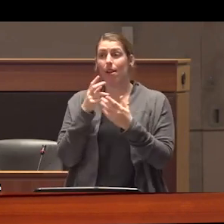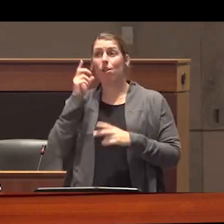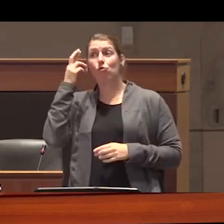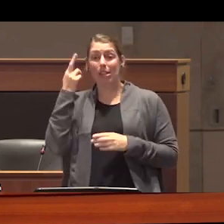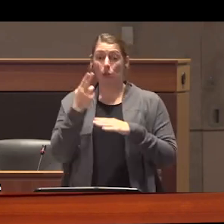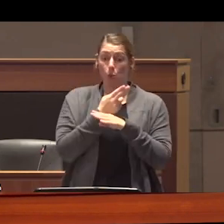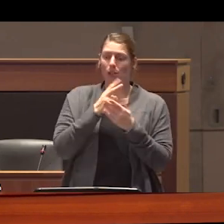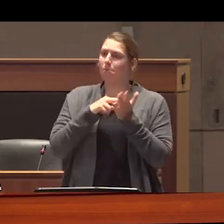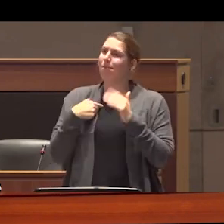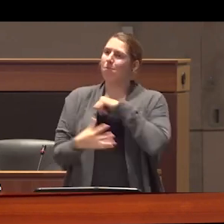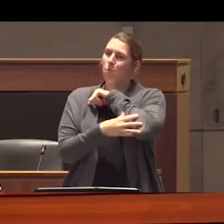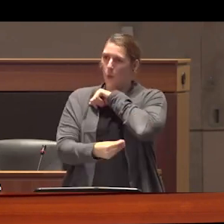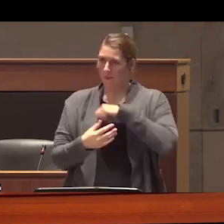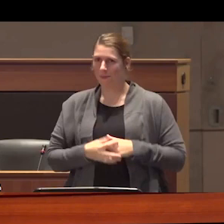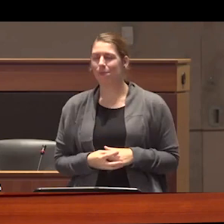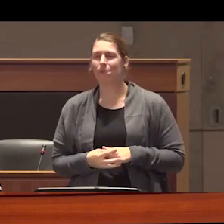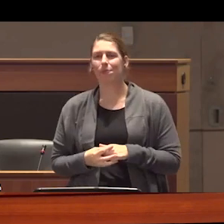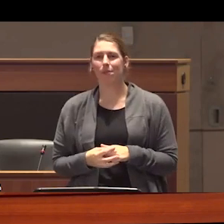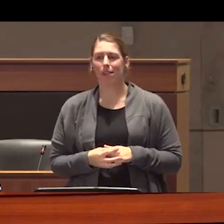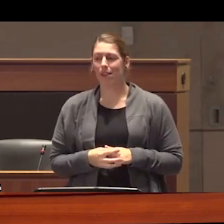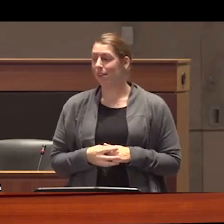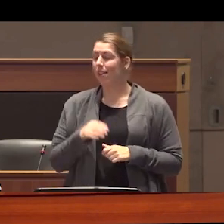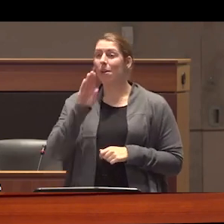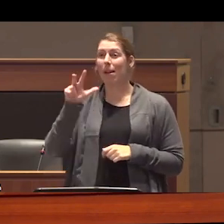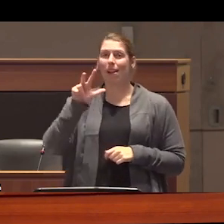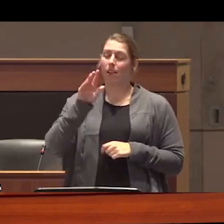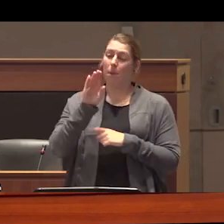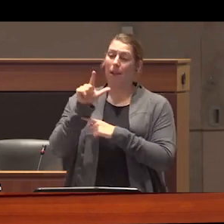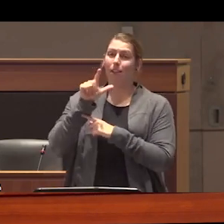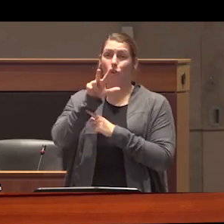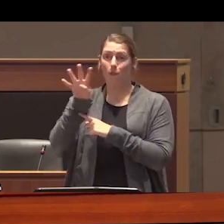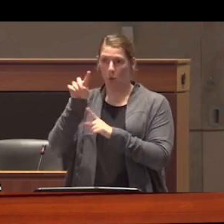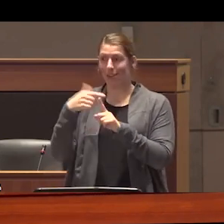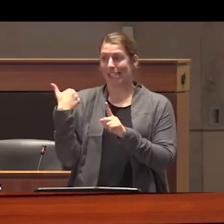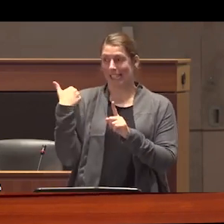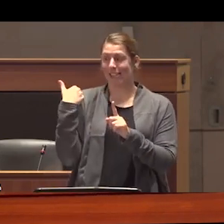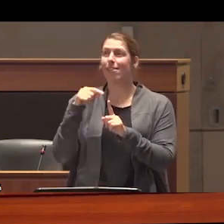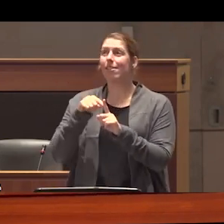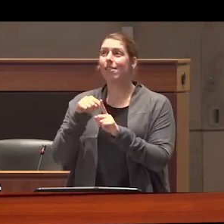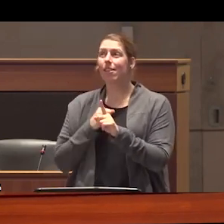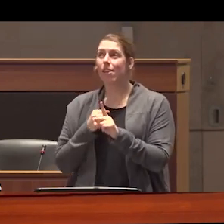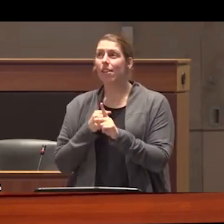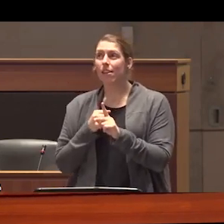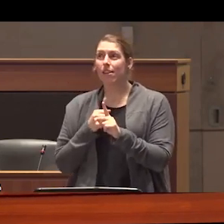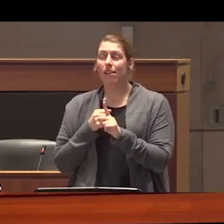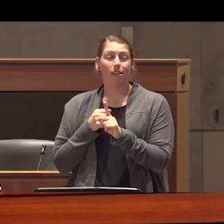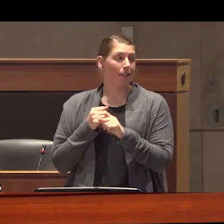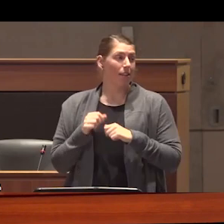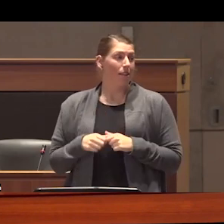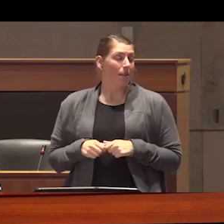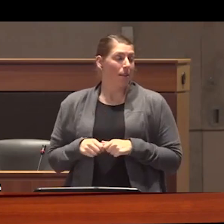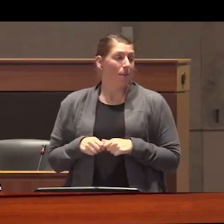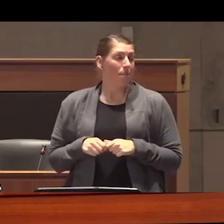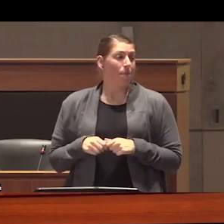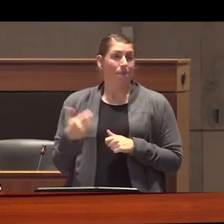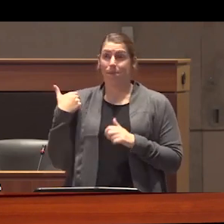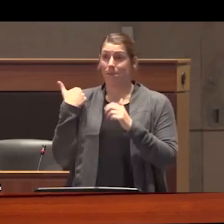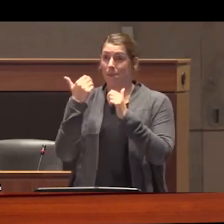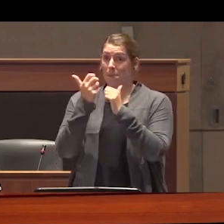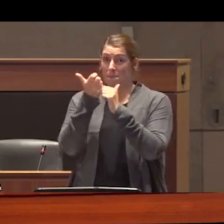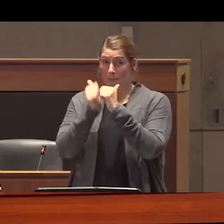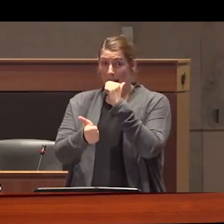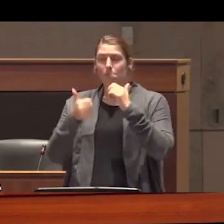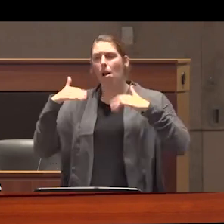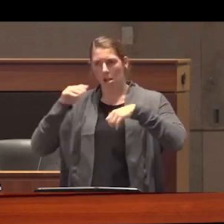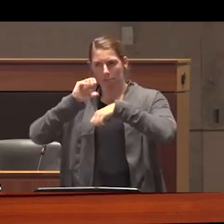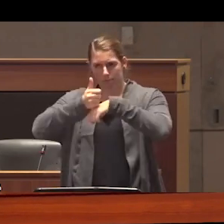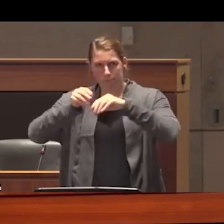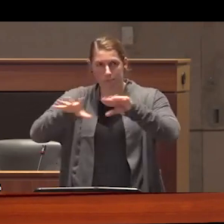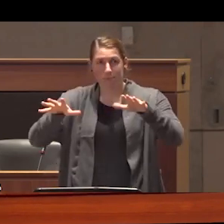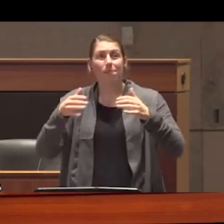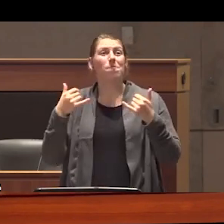poor Bill 34 most recently was uh passed but it is not come into four there is currently a lawsuit